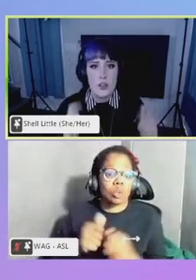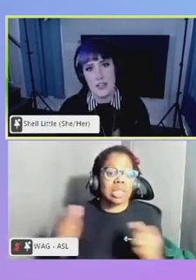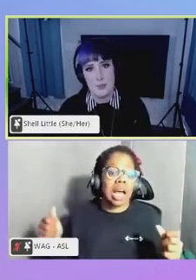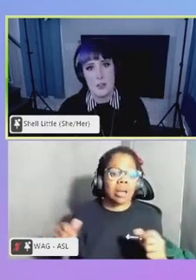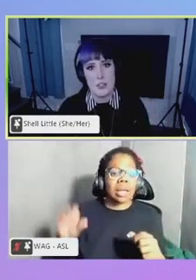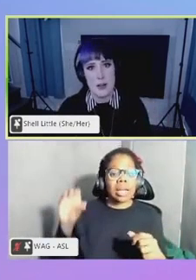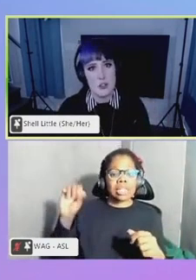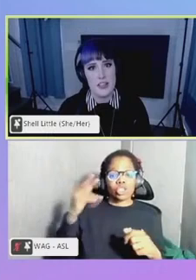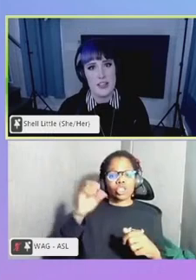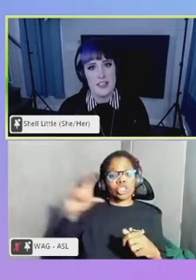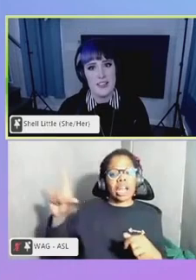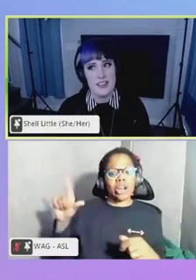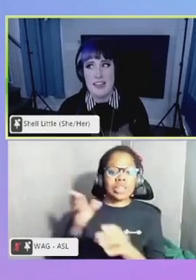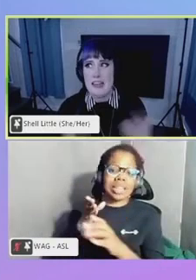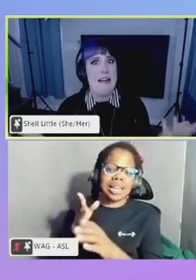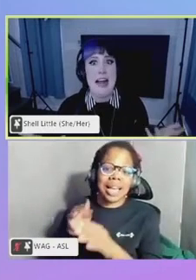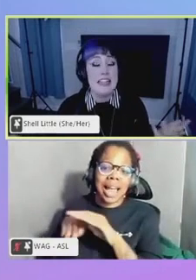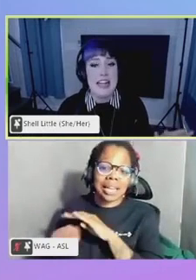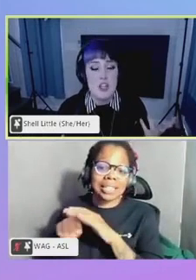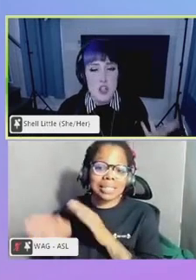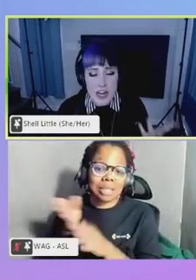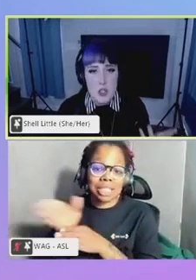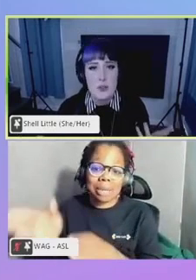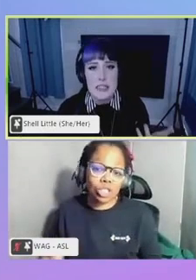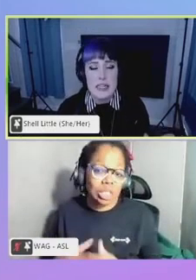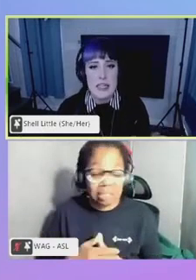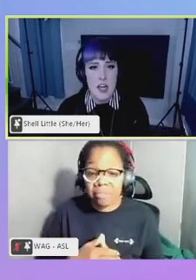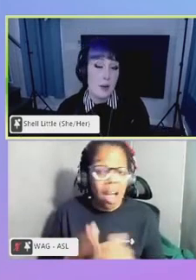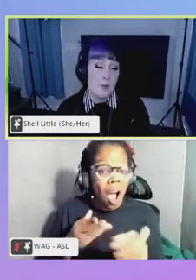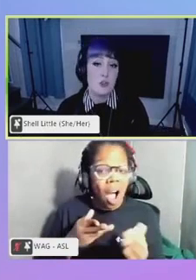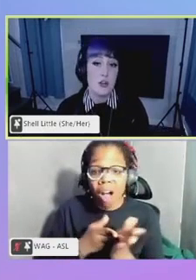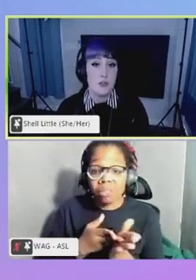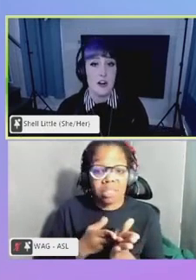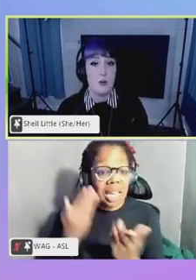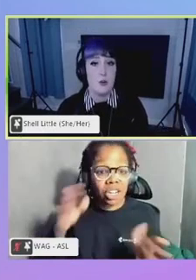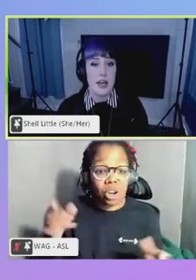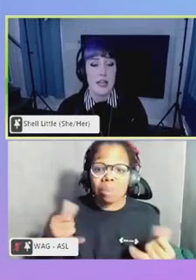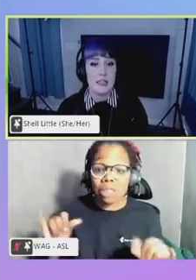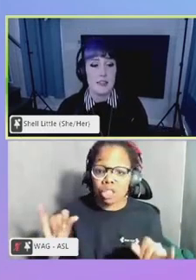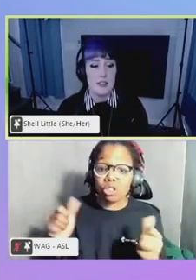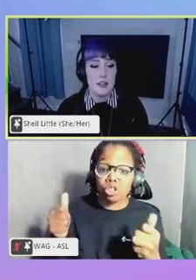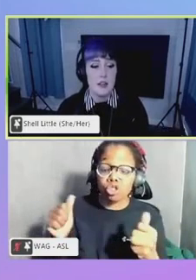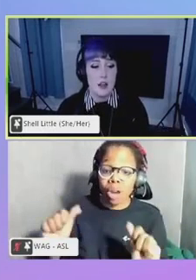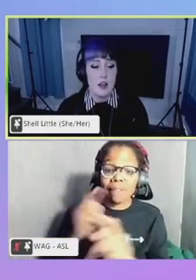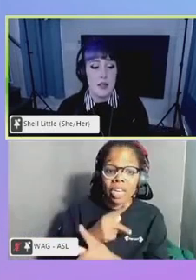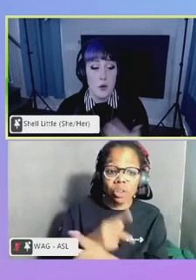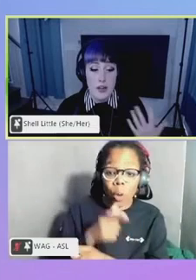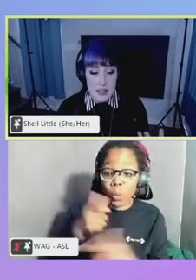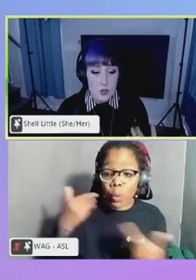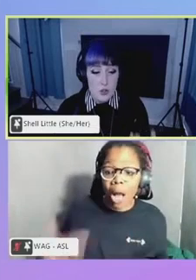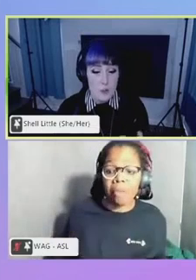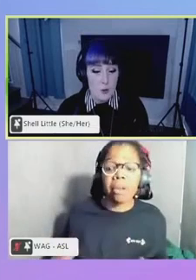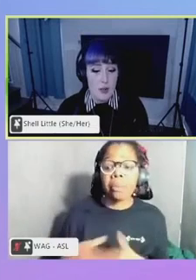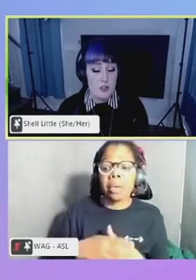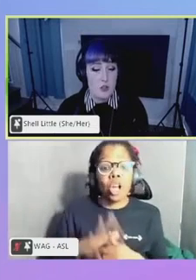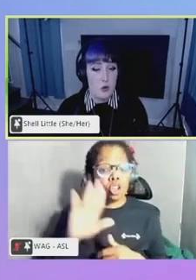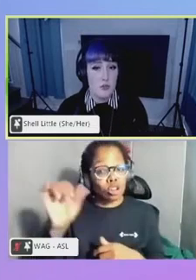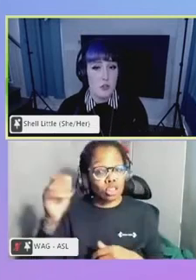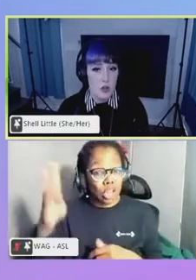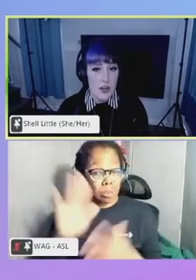bring you joy? Because I did not. I do know who I was without my job. I do not know who I was